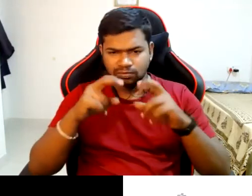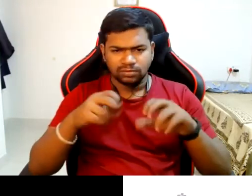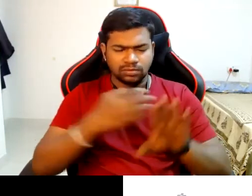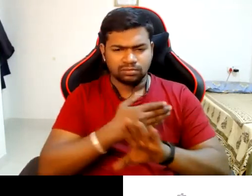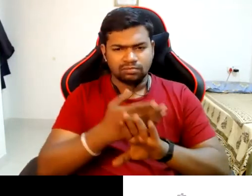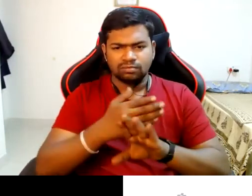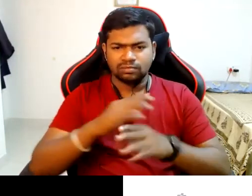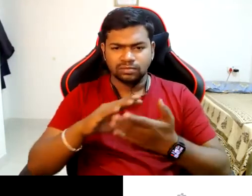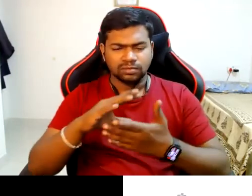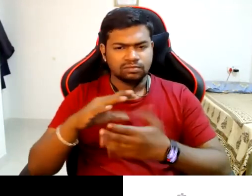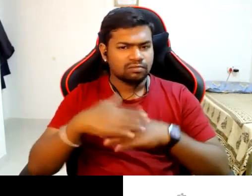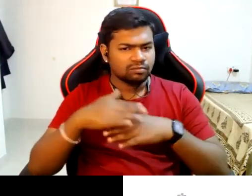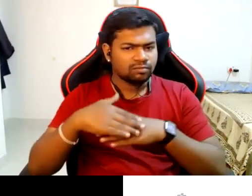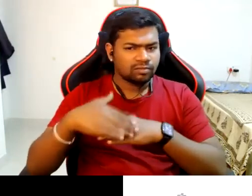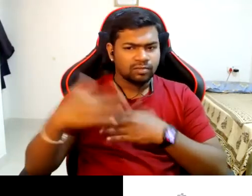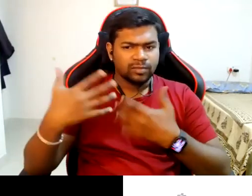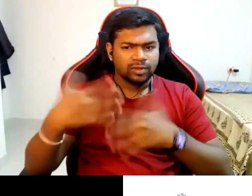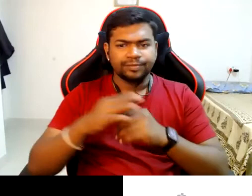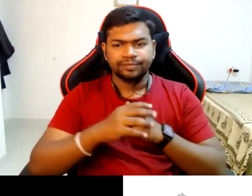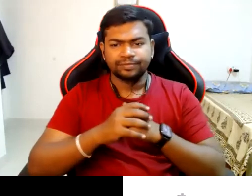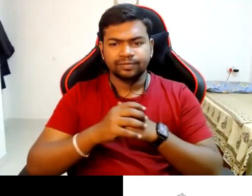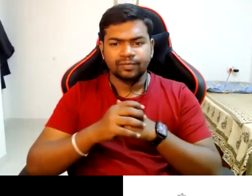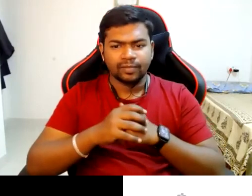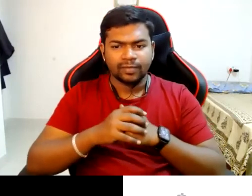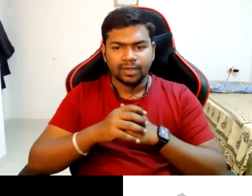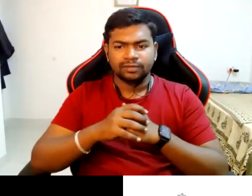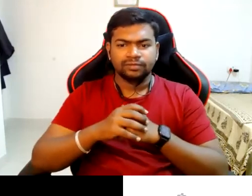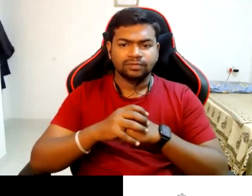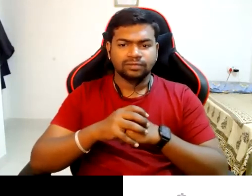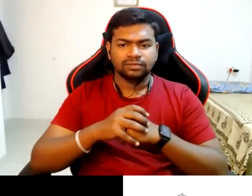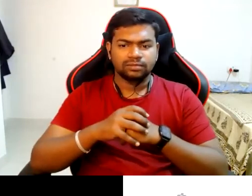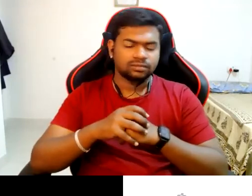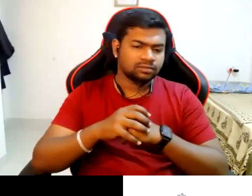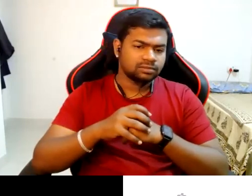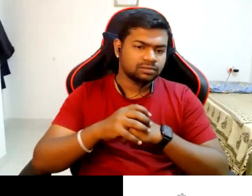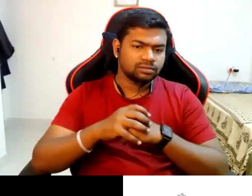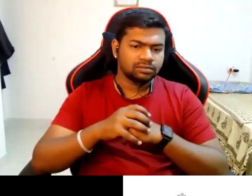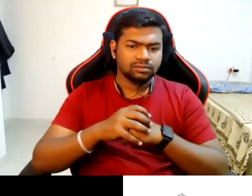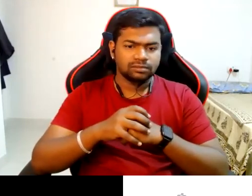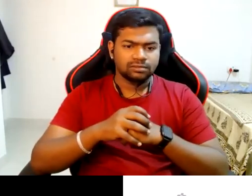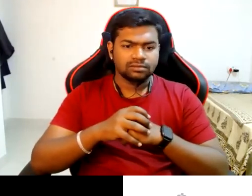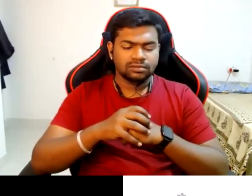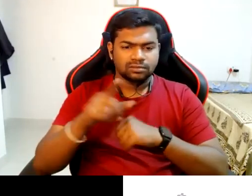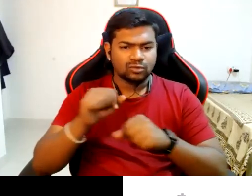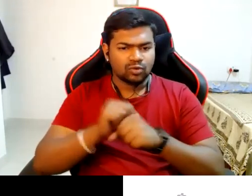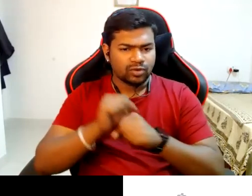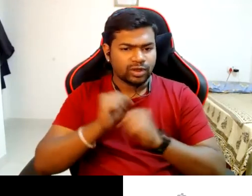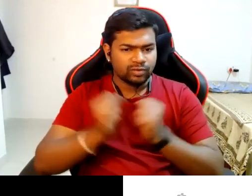and then right now you are working with symantec. My question first question would be around it.